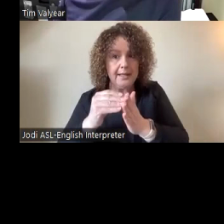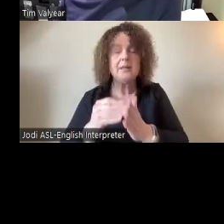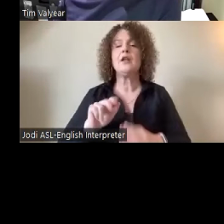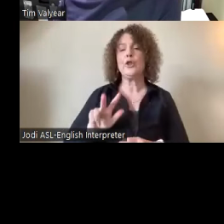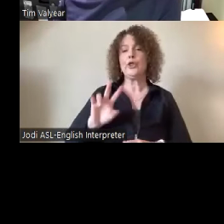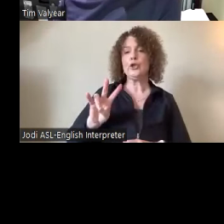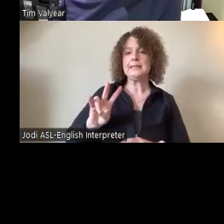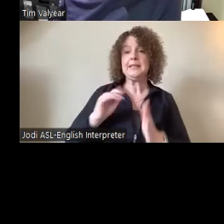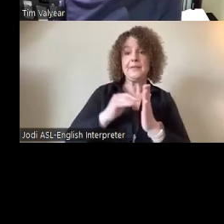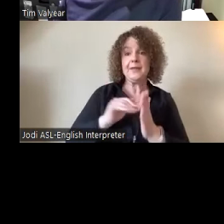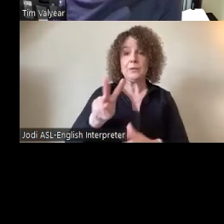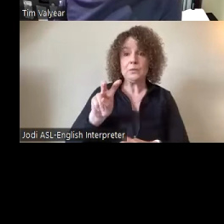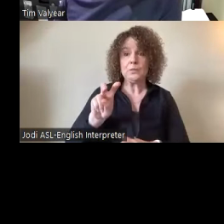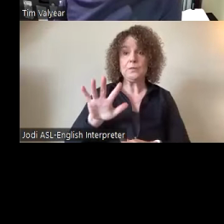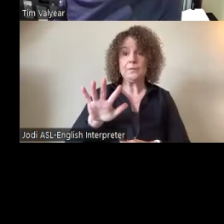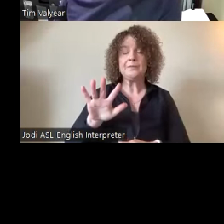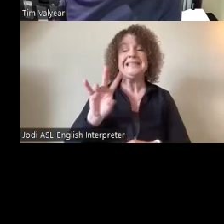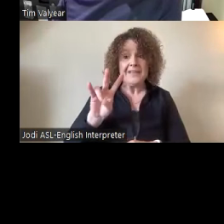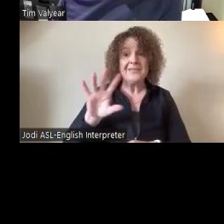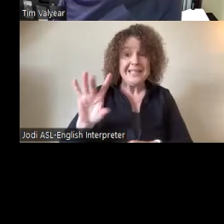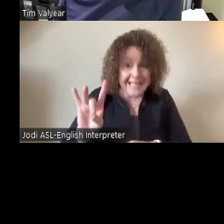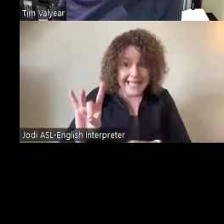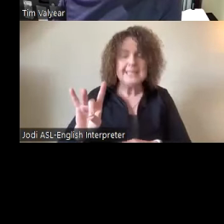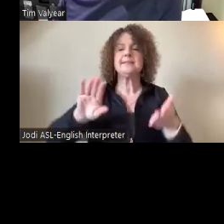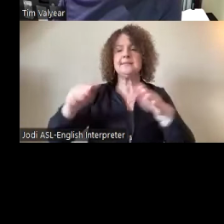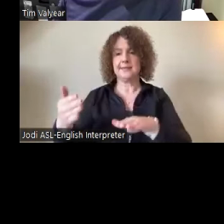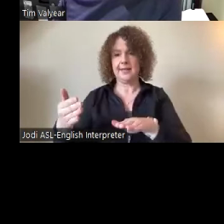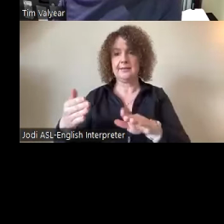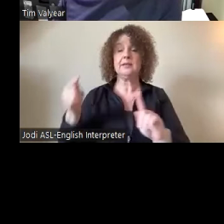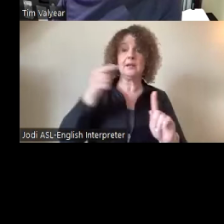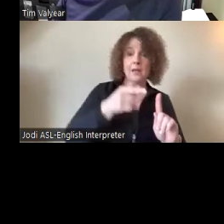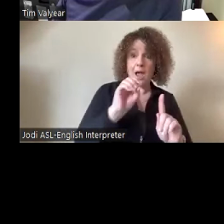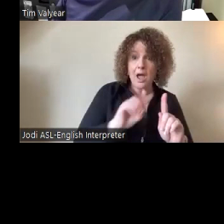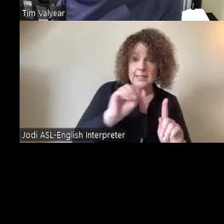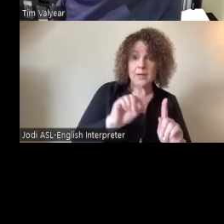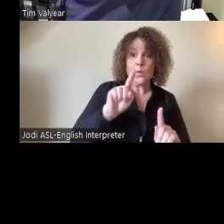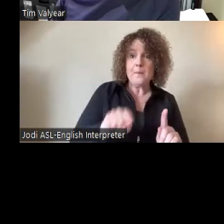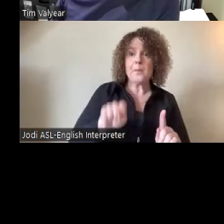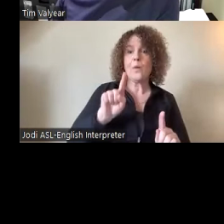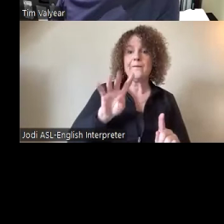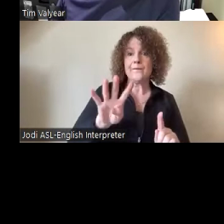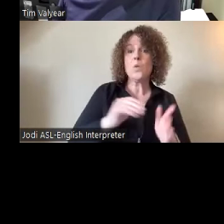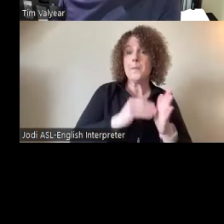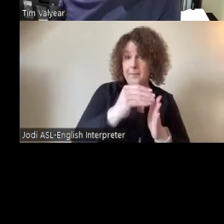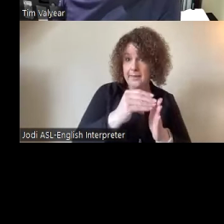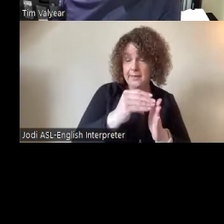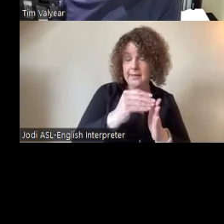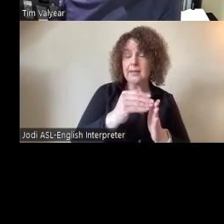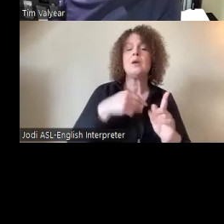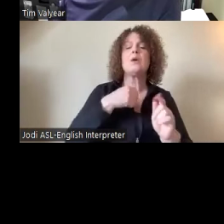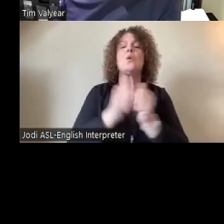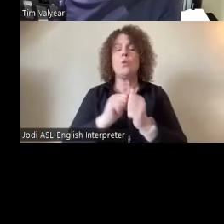for COVID-19 was